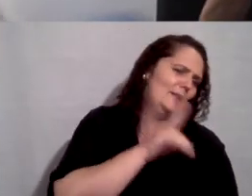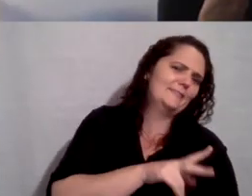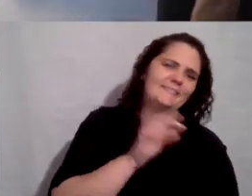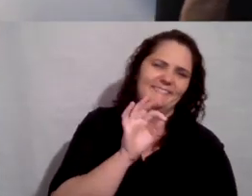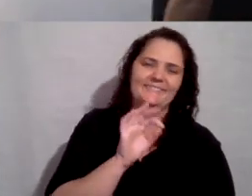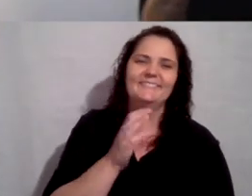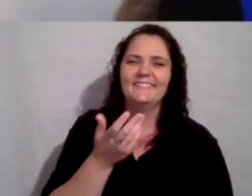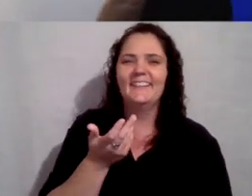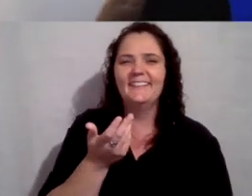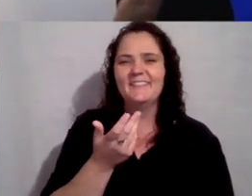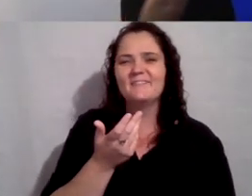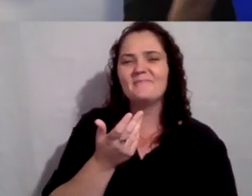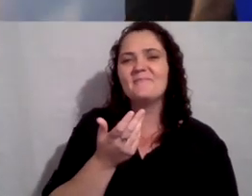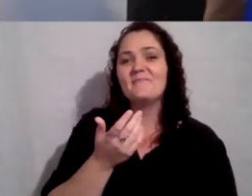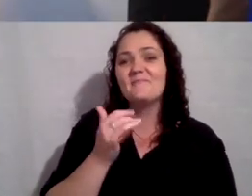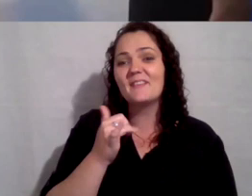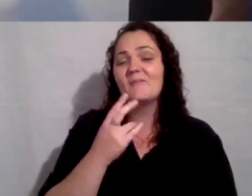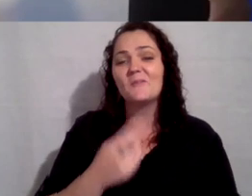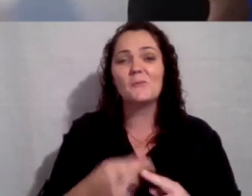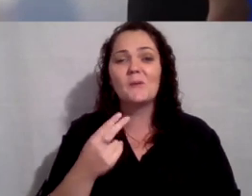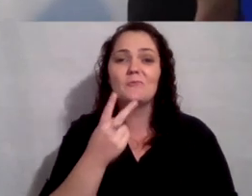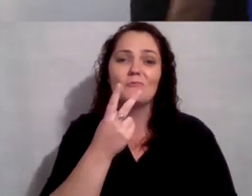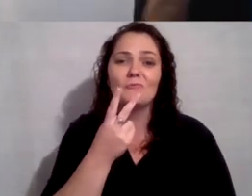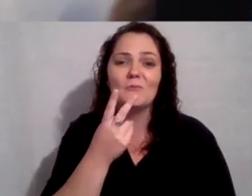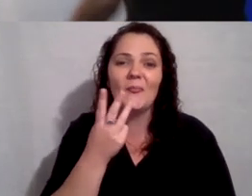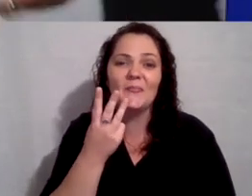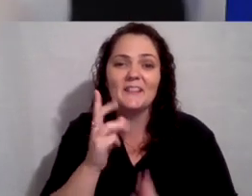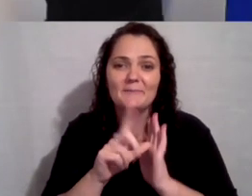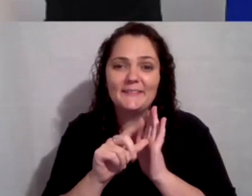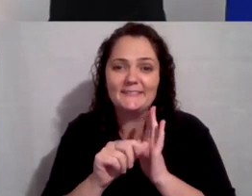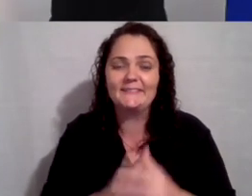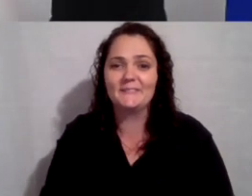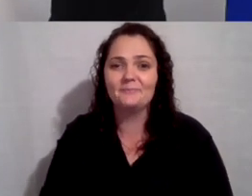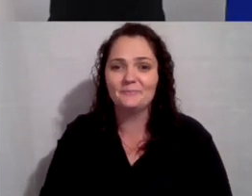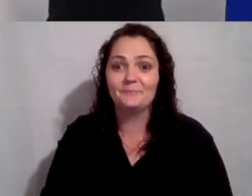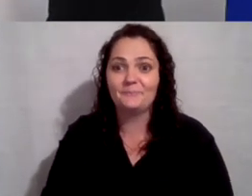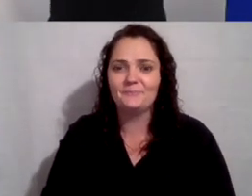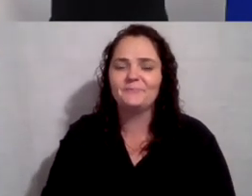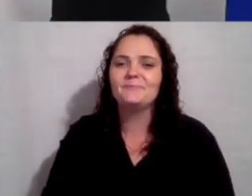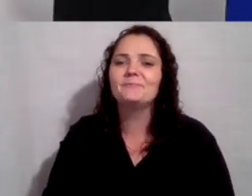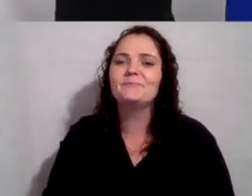so work with a really quick, let's say two- three minutes max, of getting that body in space